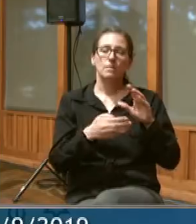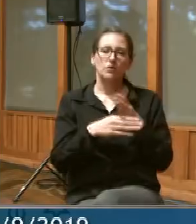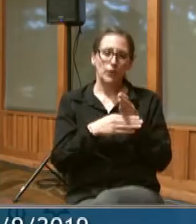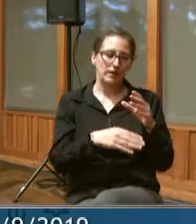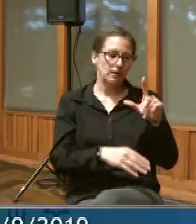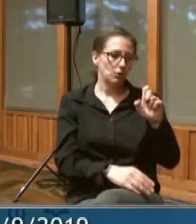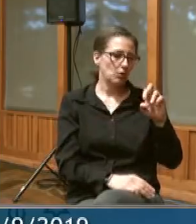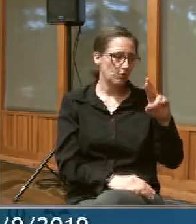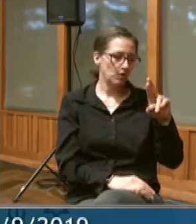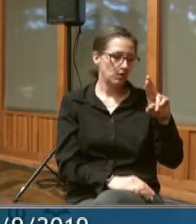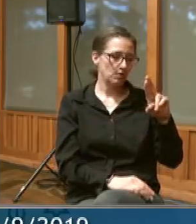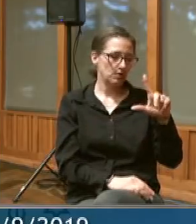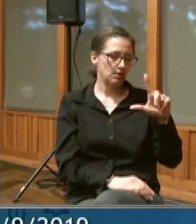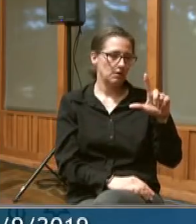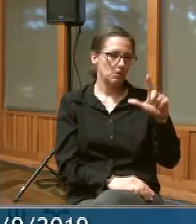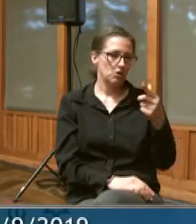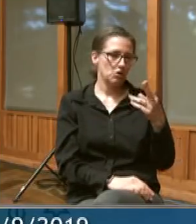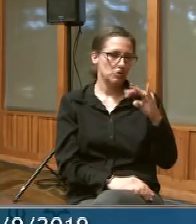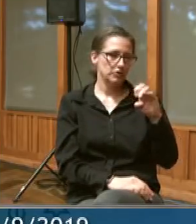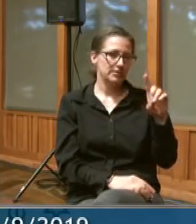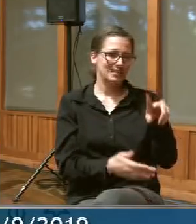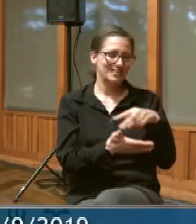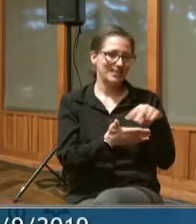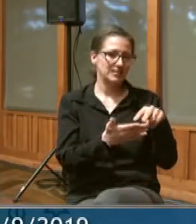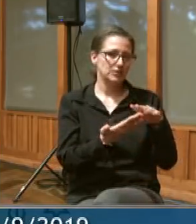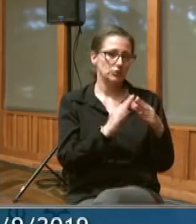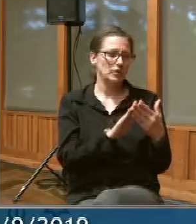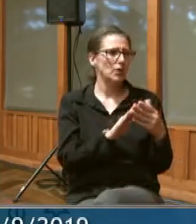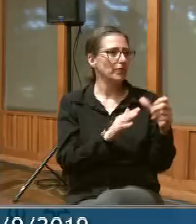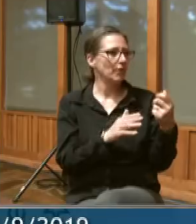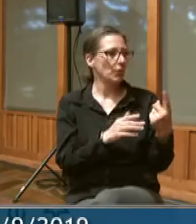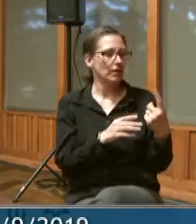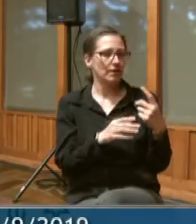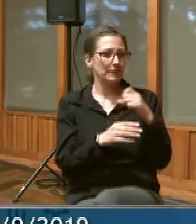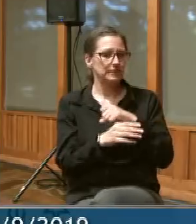AT THE MULTNOMAH ARTS CENTER AND COLUMBIA POOL AND SEEK NEW